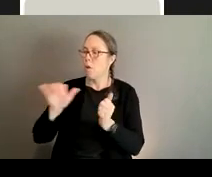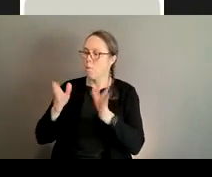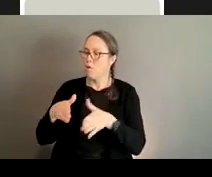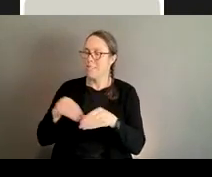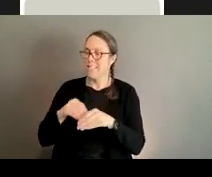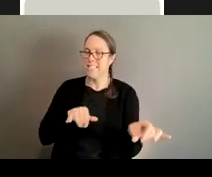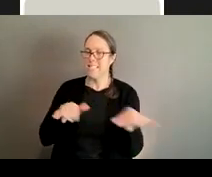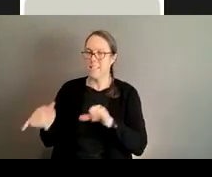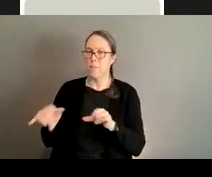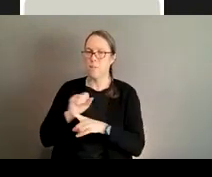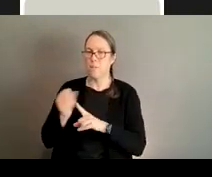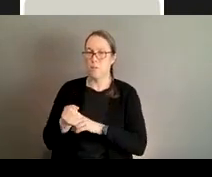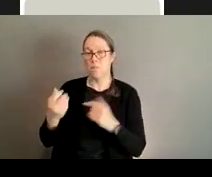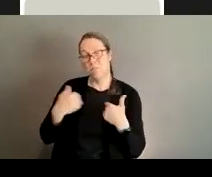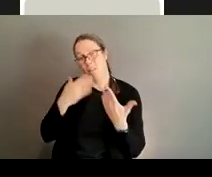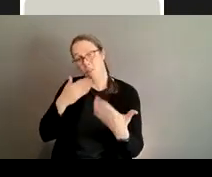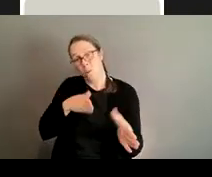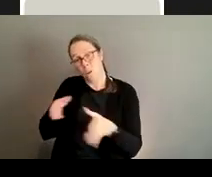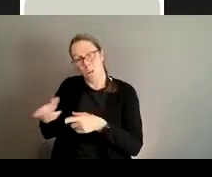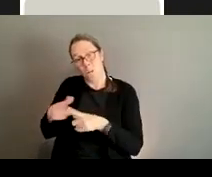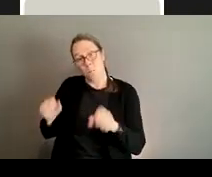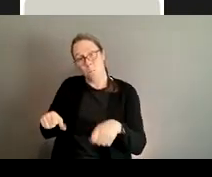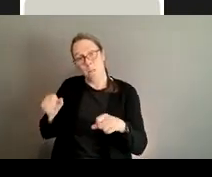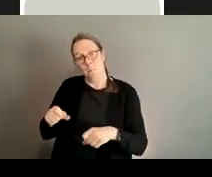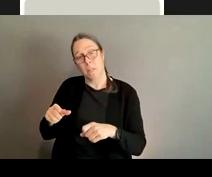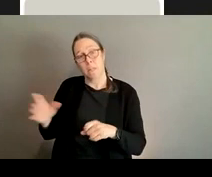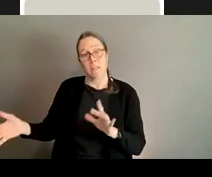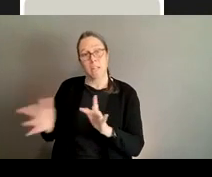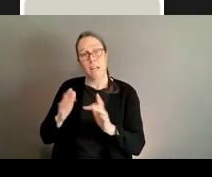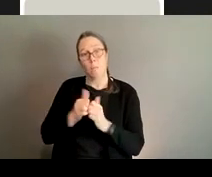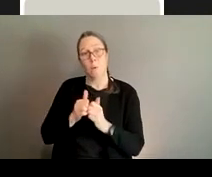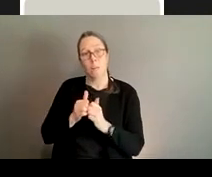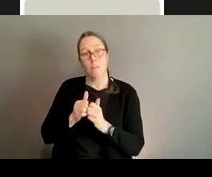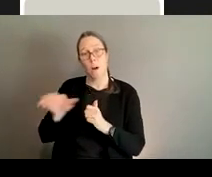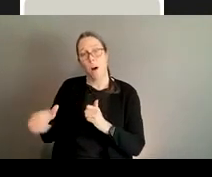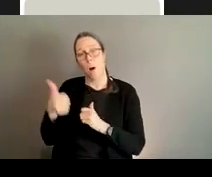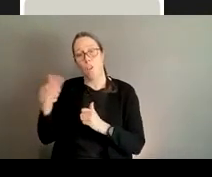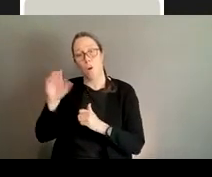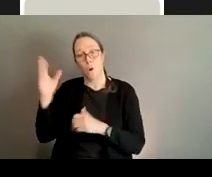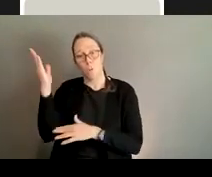way to connect with potential co-presenters?" That is such a great question.